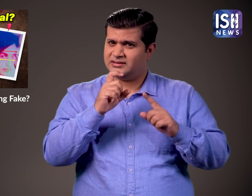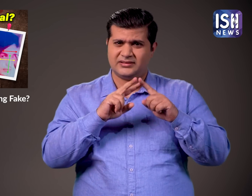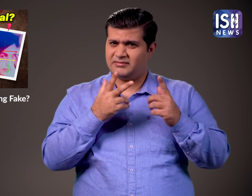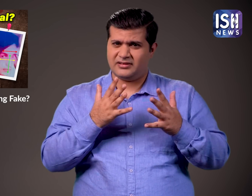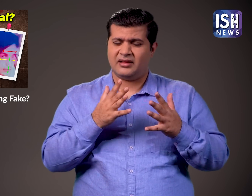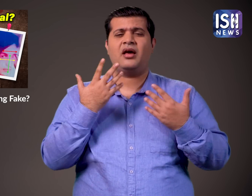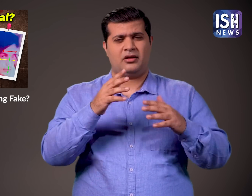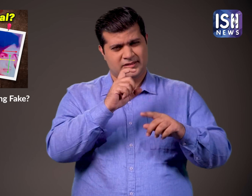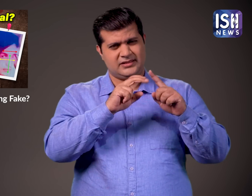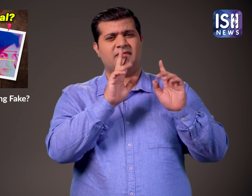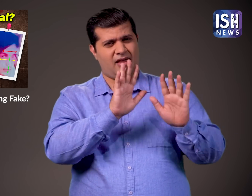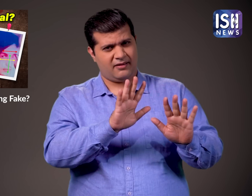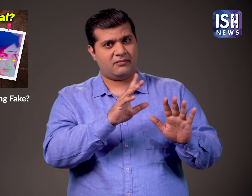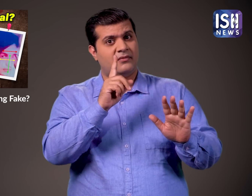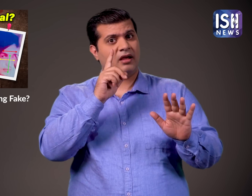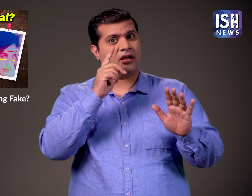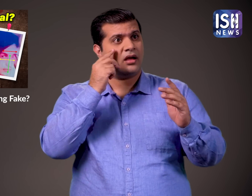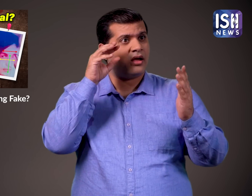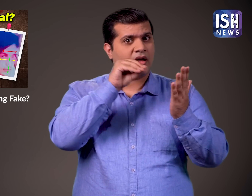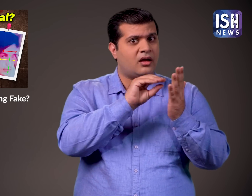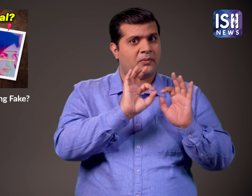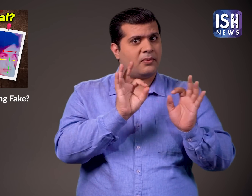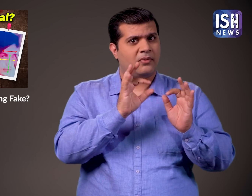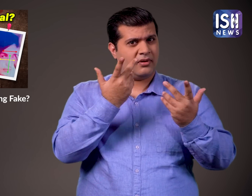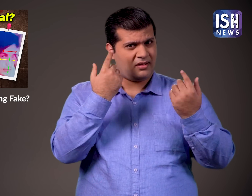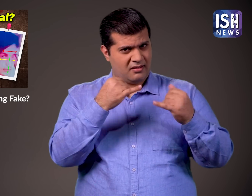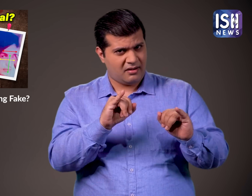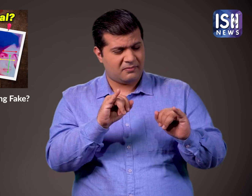Does it not have CCTV cameras? If it does, why is there no footage, or are the cameras damaged?